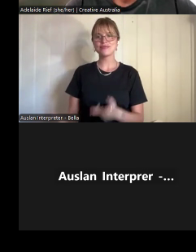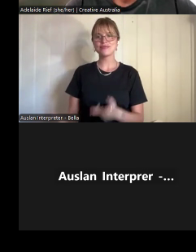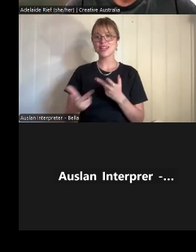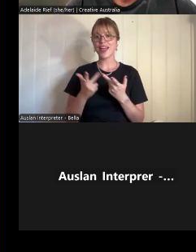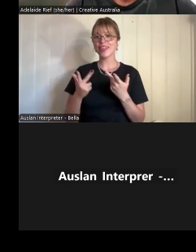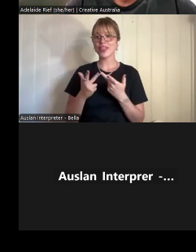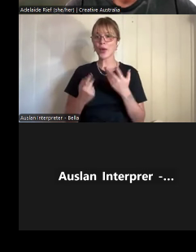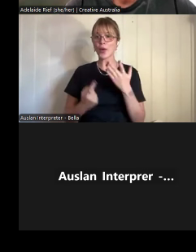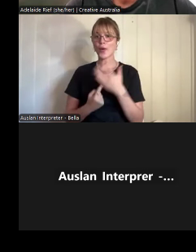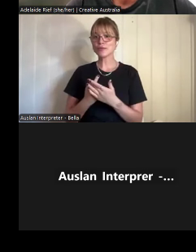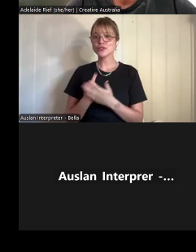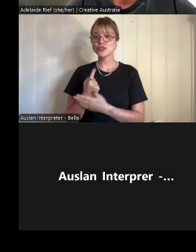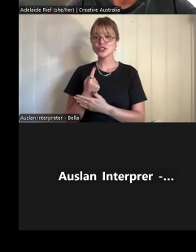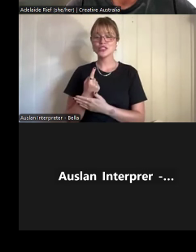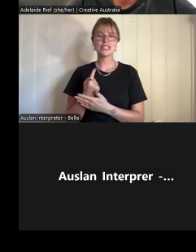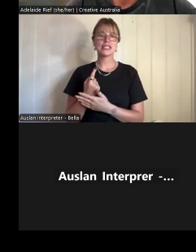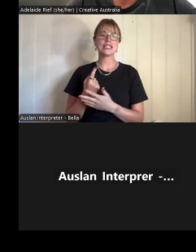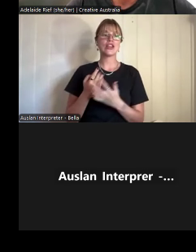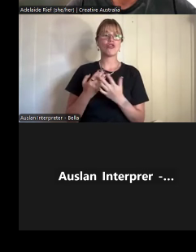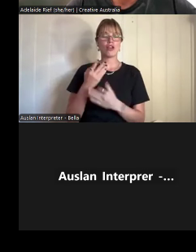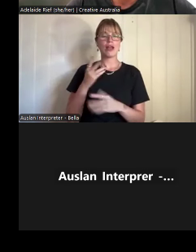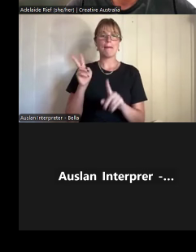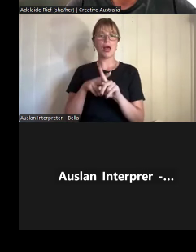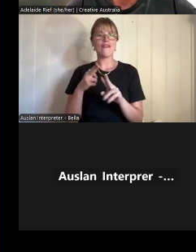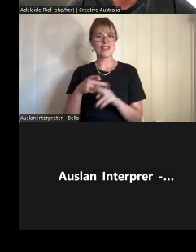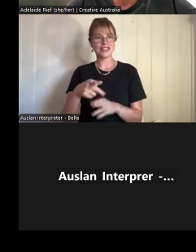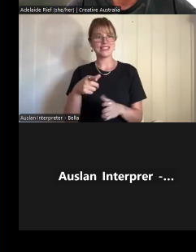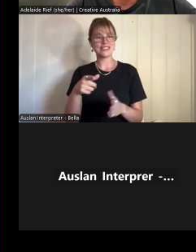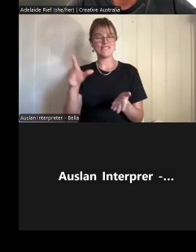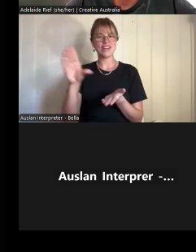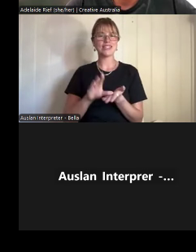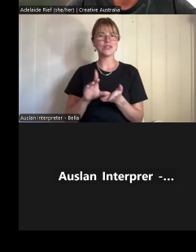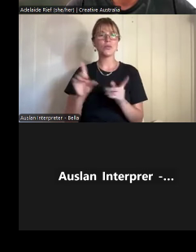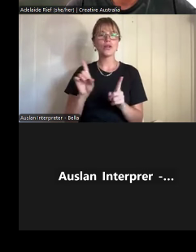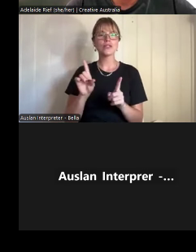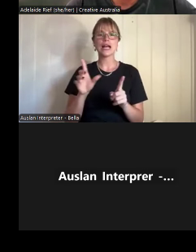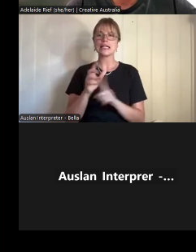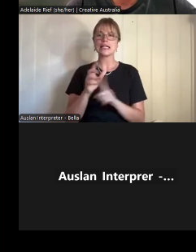you have through applying for this fund is to really identify training that will meet your own